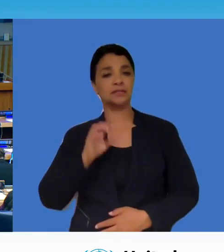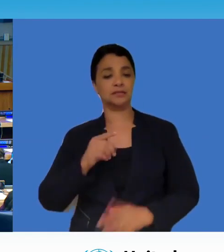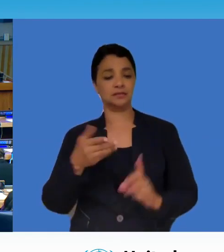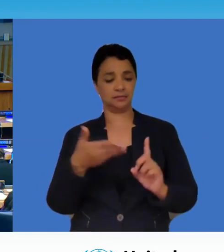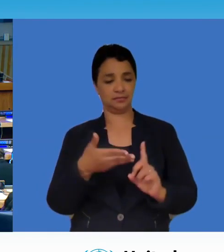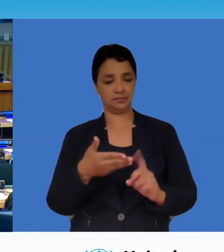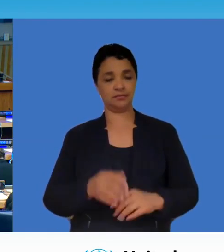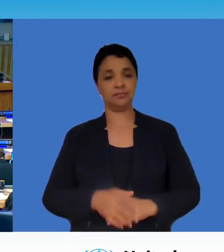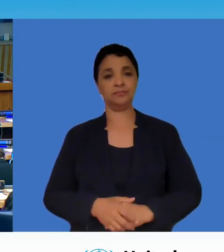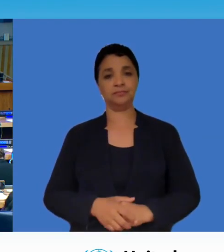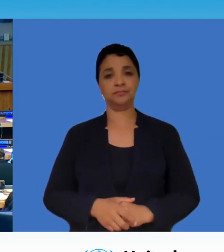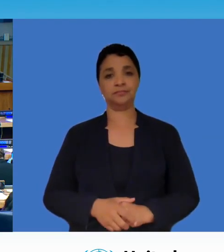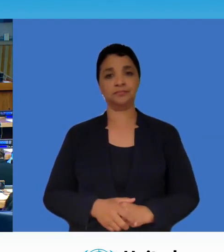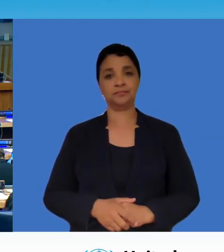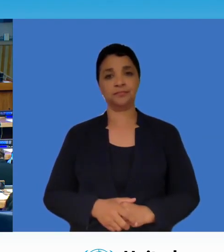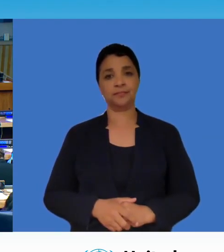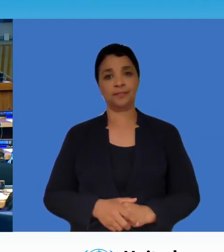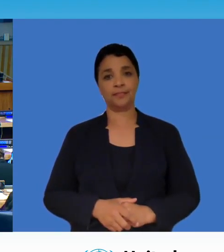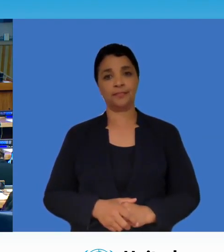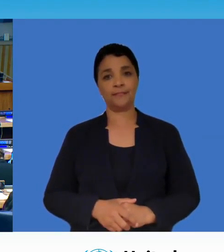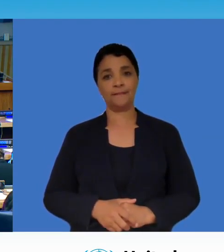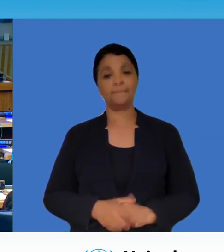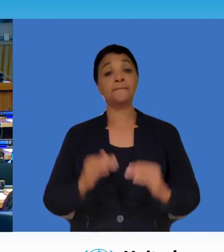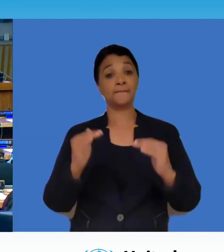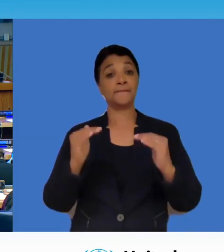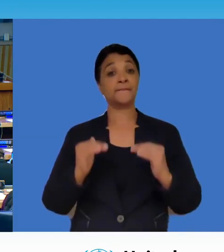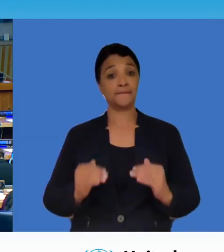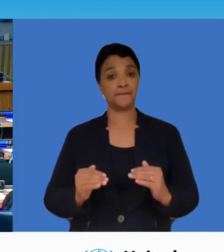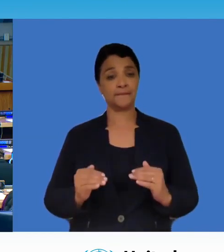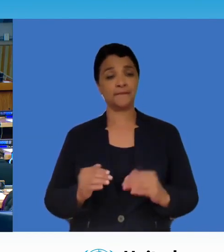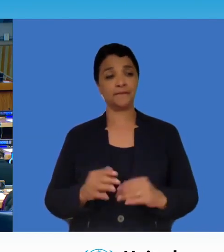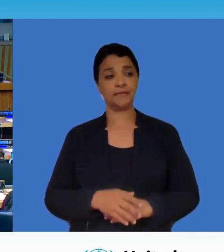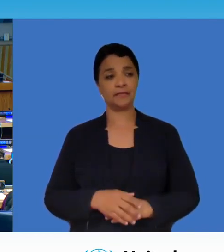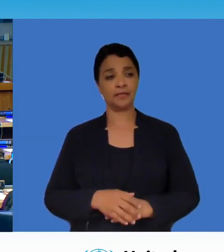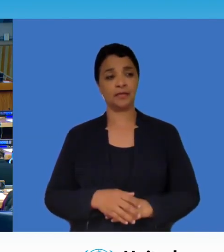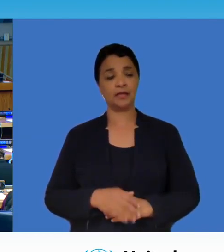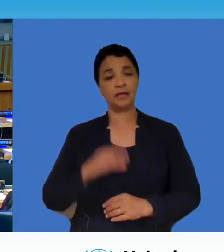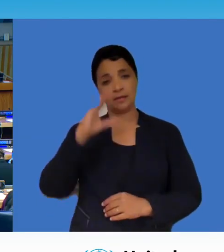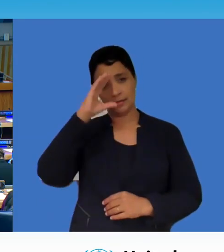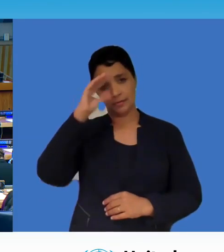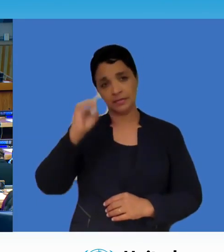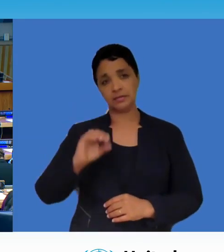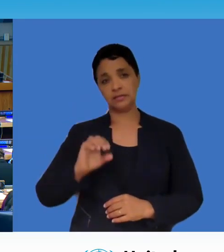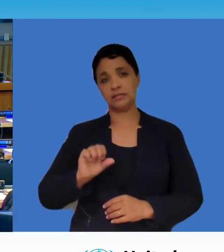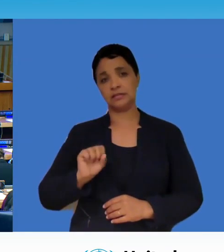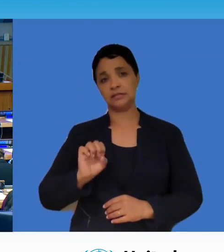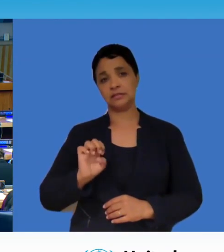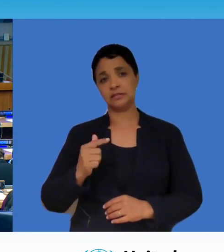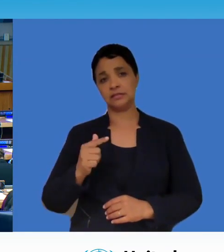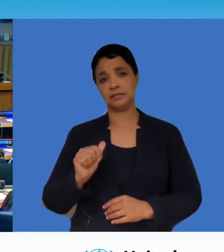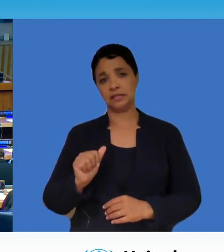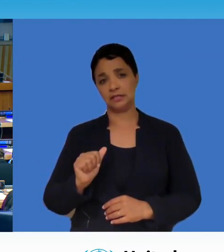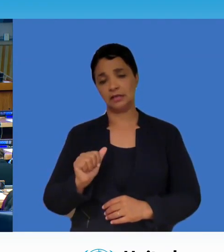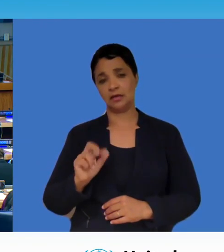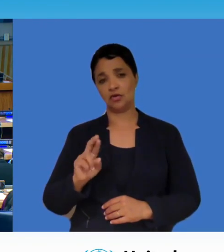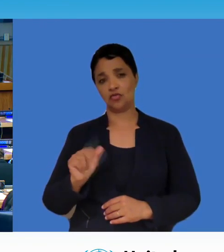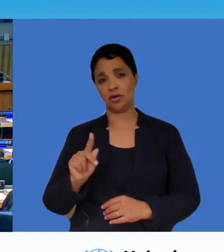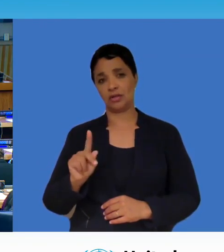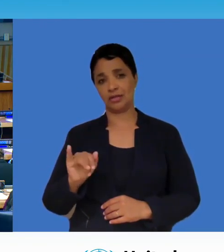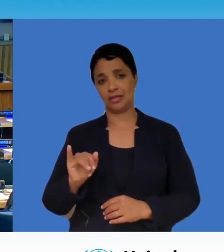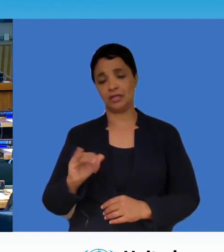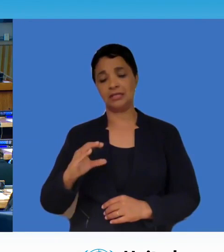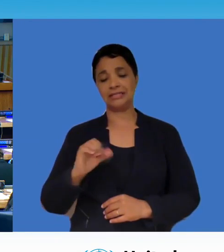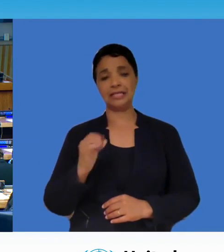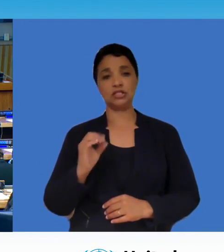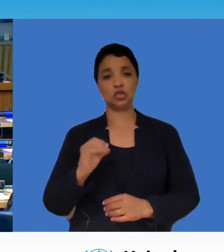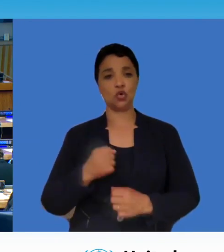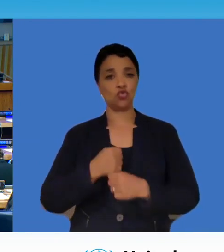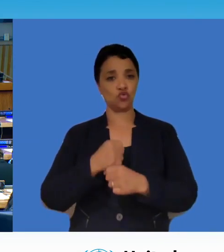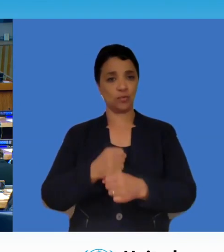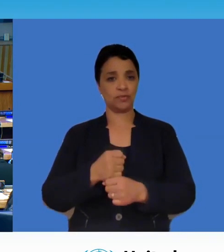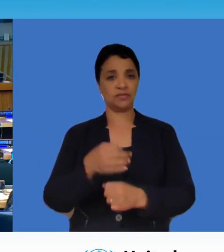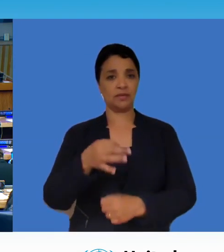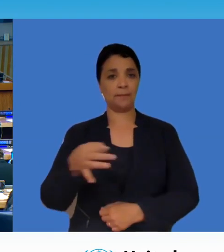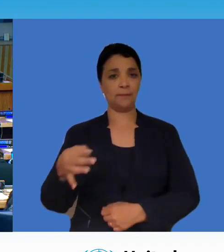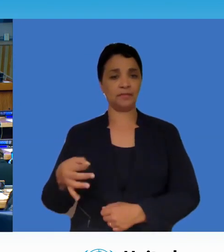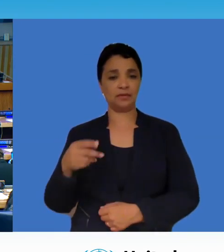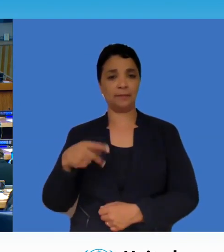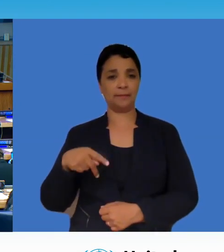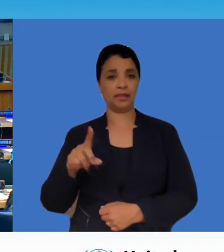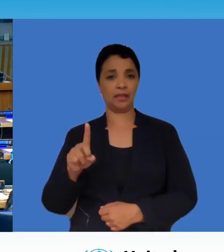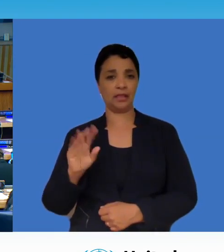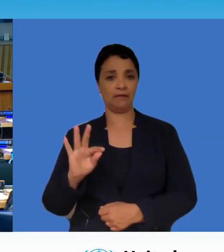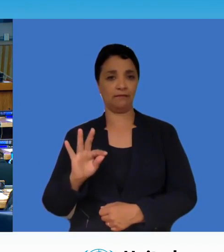Abul I now give the floor to Mr satari seru makawi Civil Society representative Pacific dis